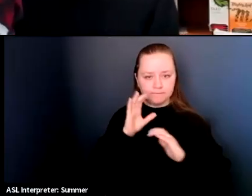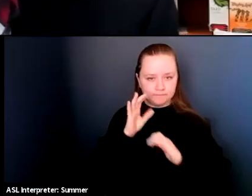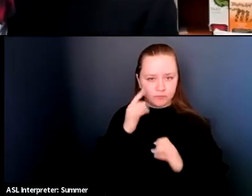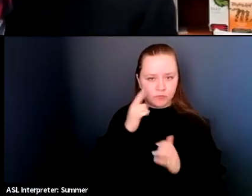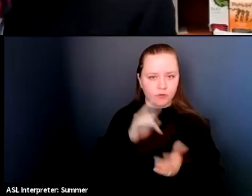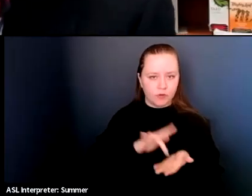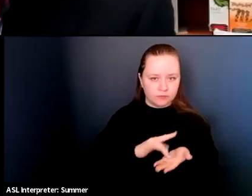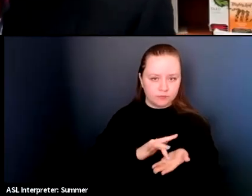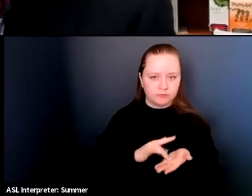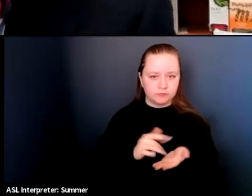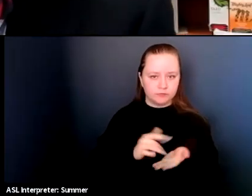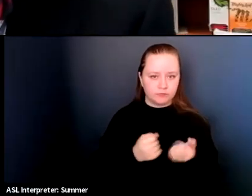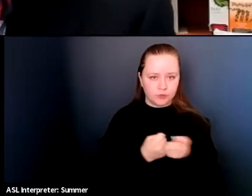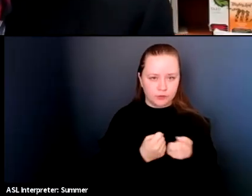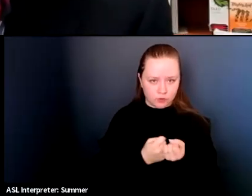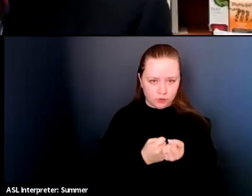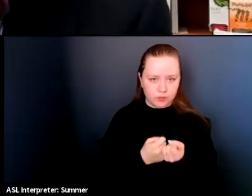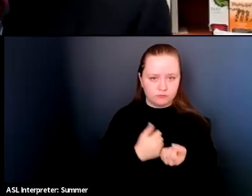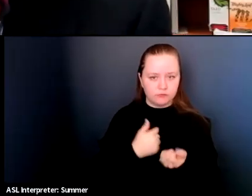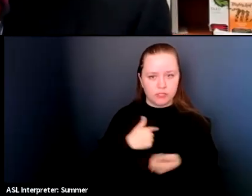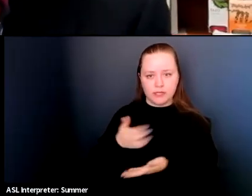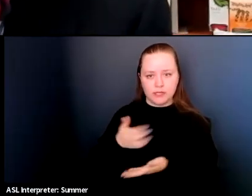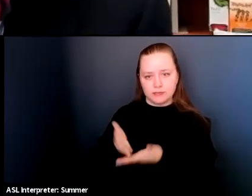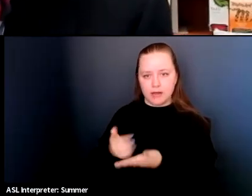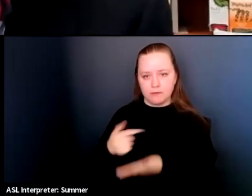which I stopped when I became pregnant.